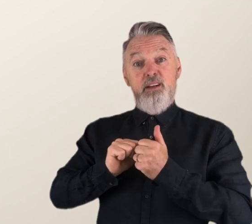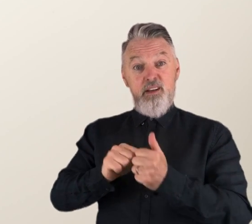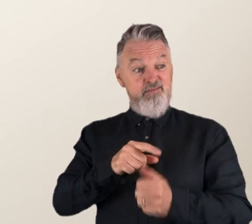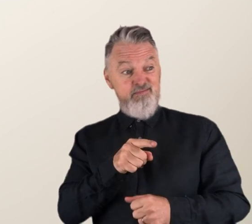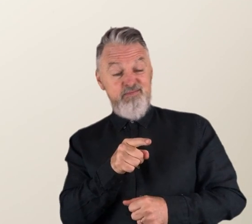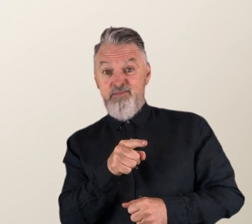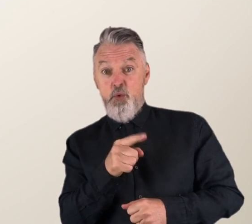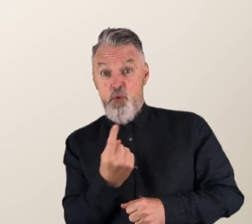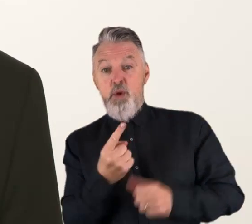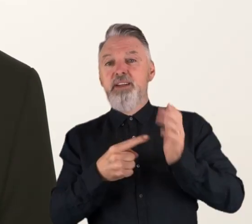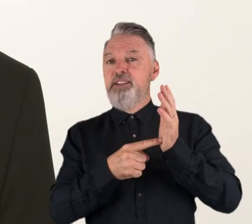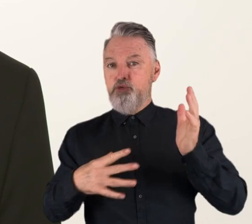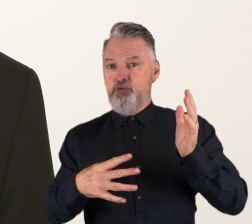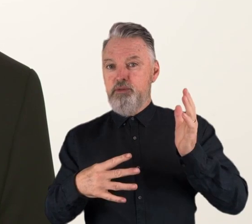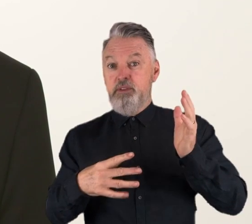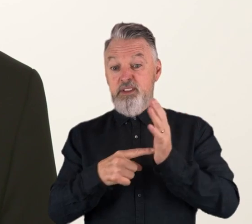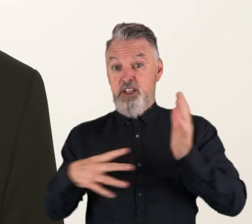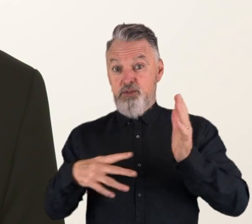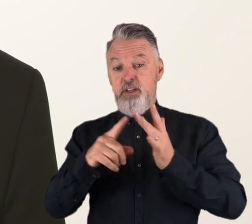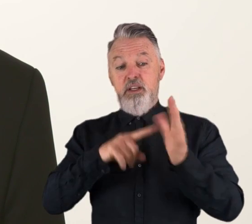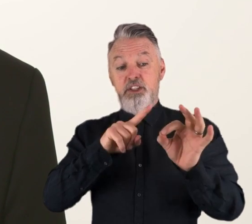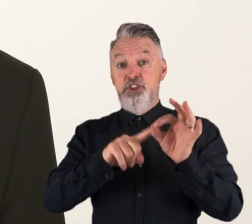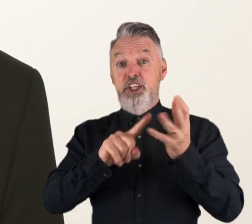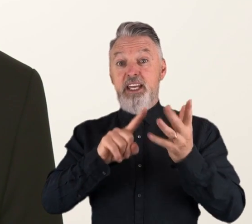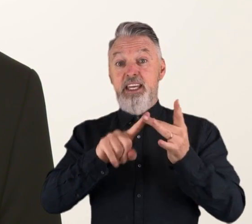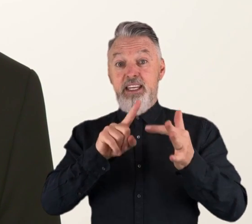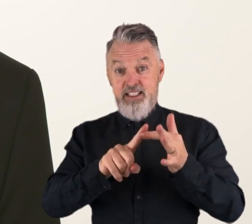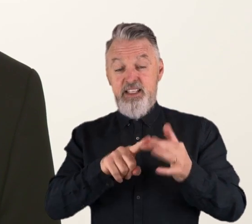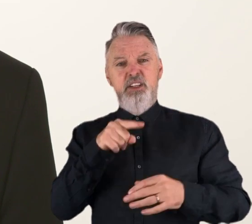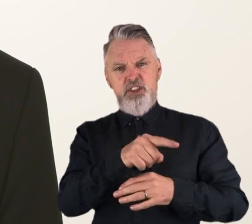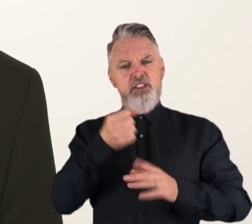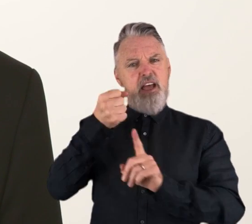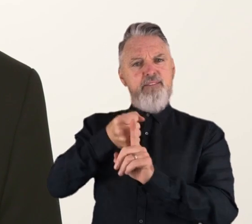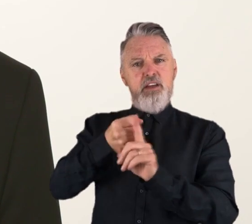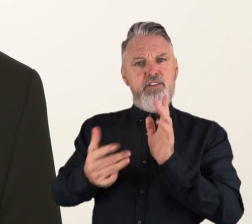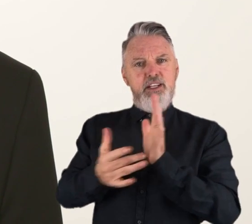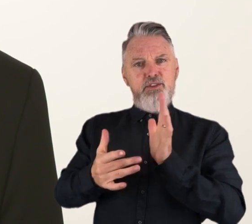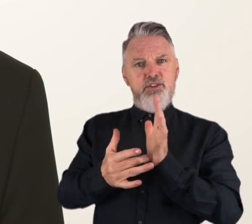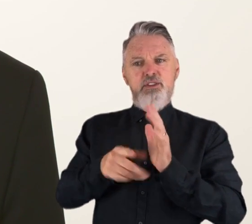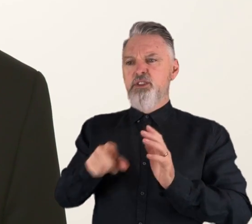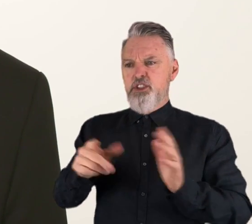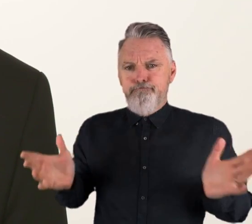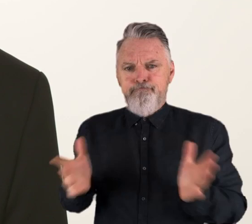has been Telstra Jackie Coates is an advocate for technology as a catalyst for positive social change